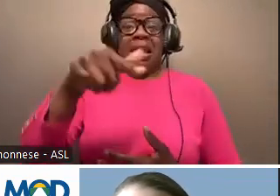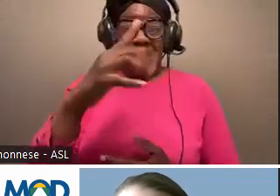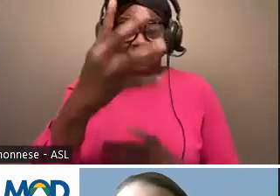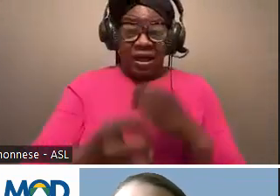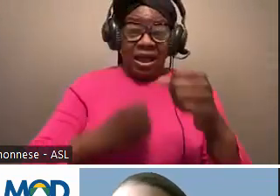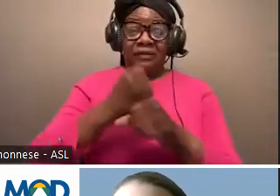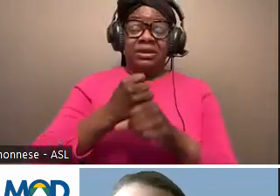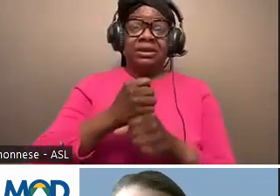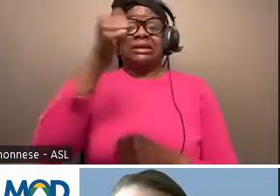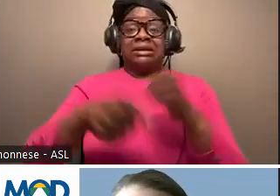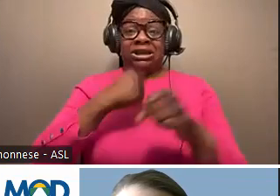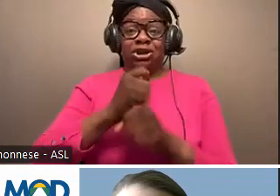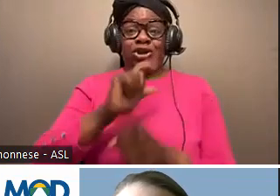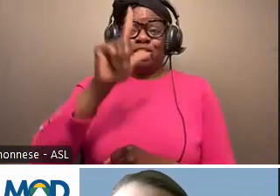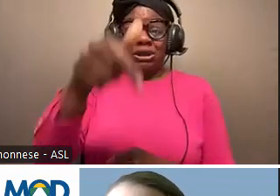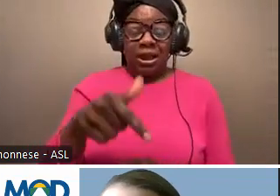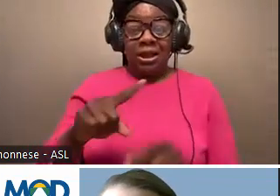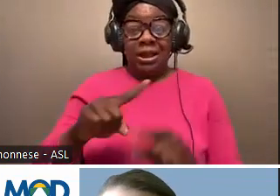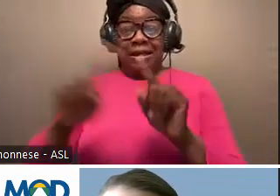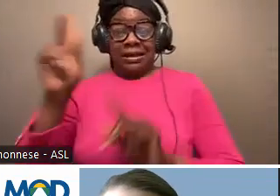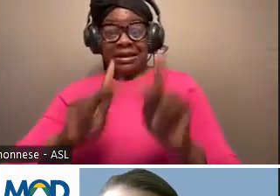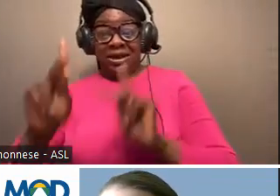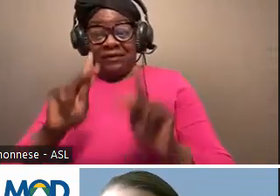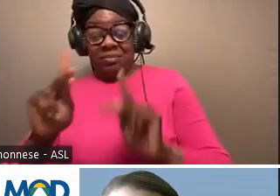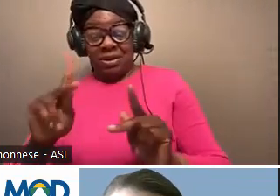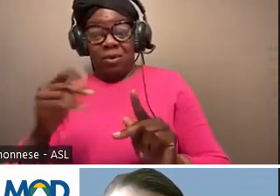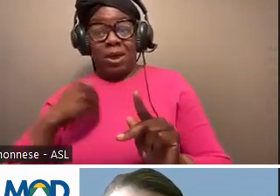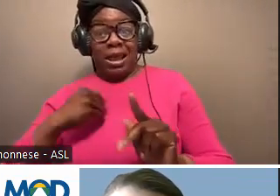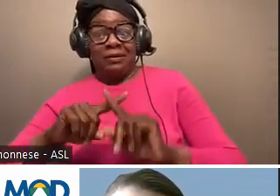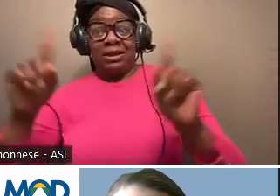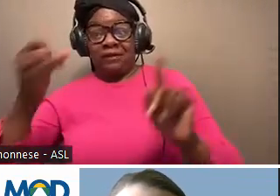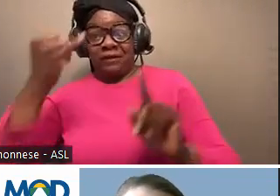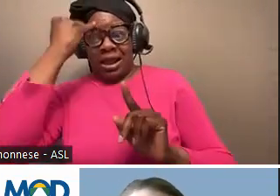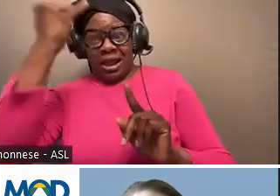when different people have different ideas about what you intended, five, ten years ago.